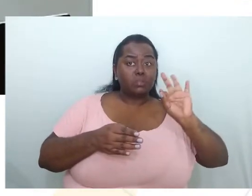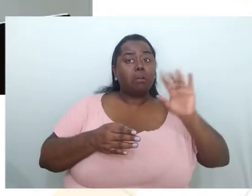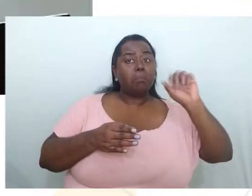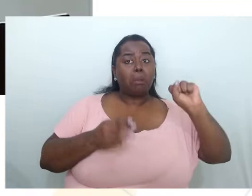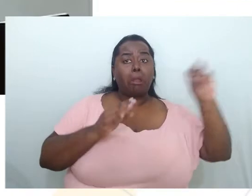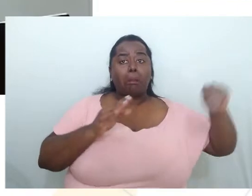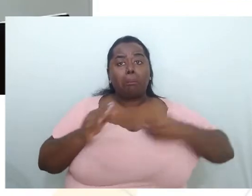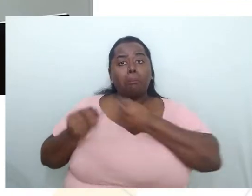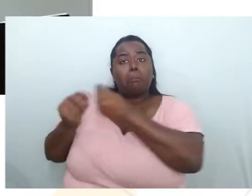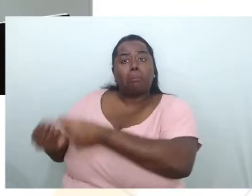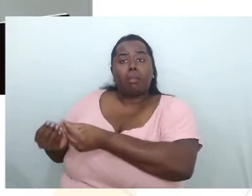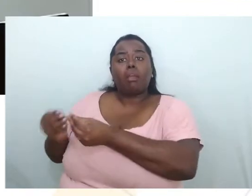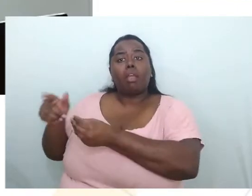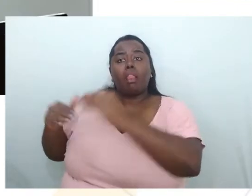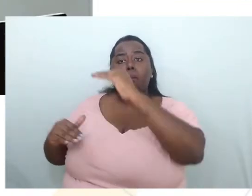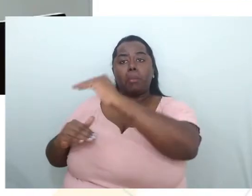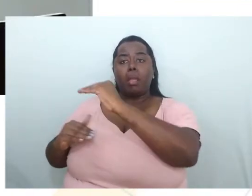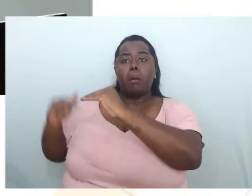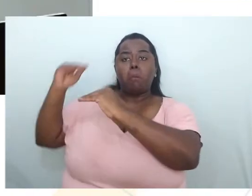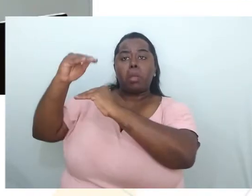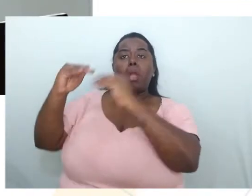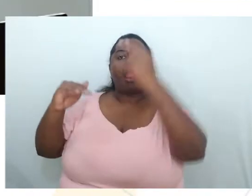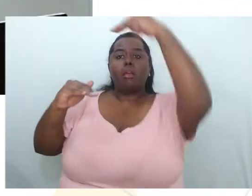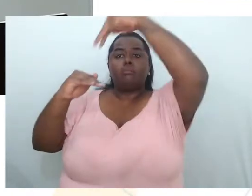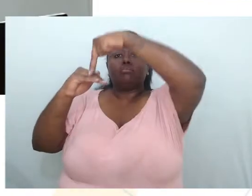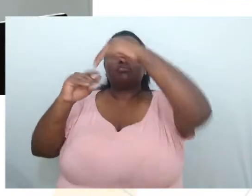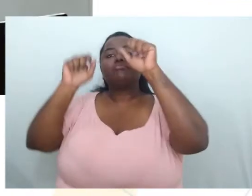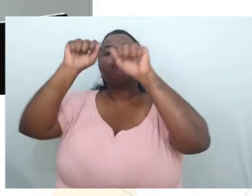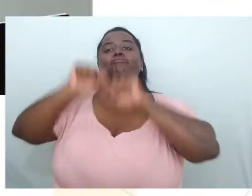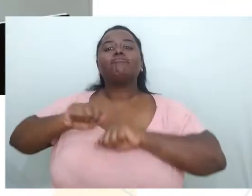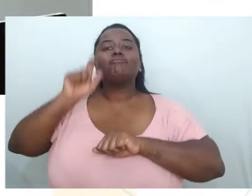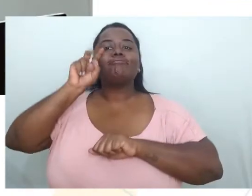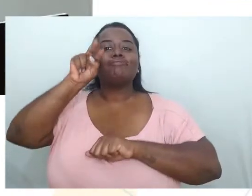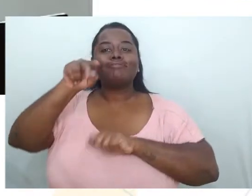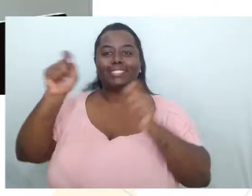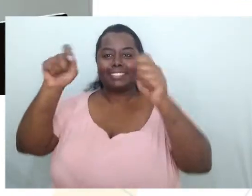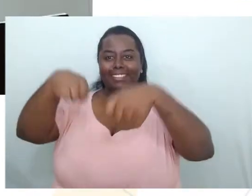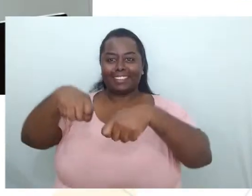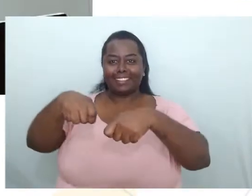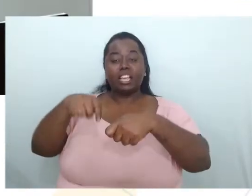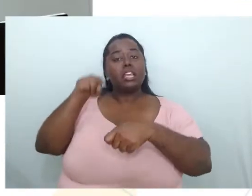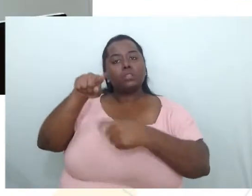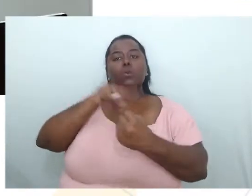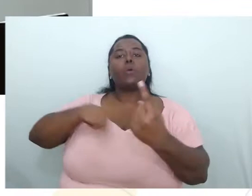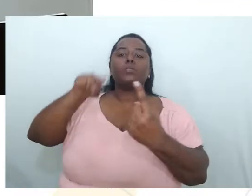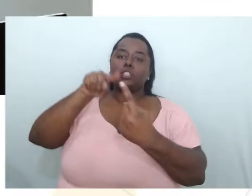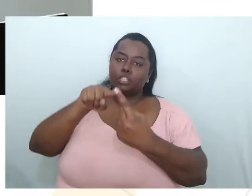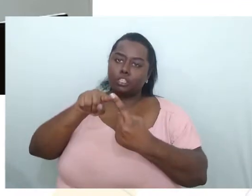So open access is deeply grounded, this idea of open access has got a